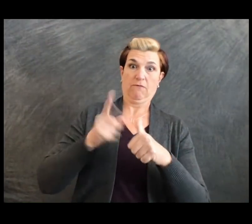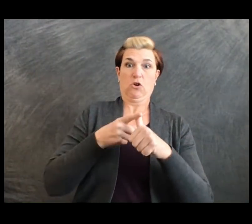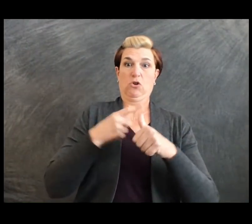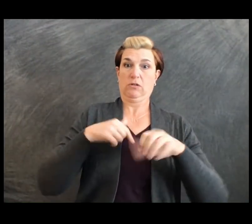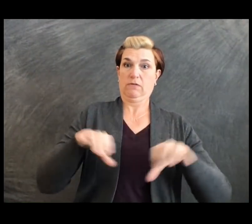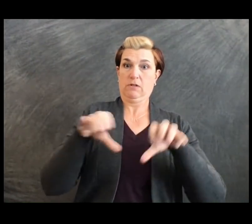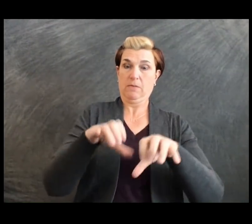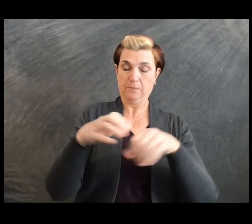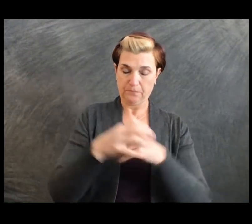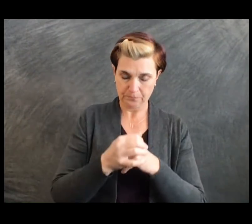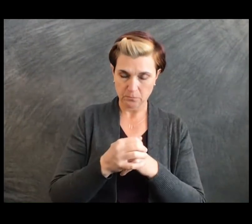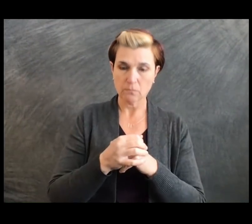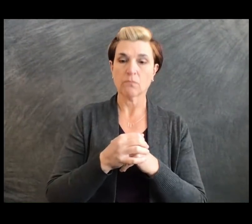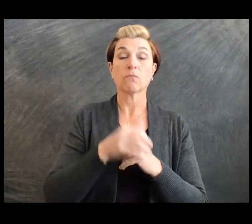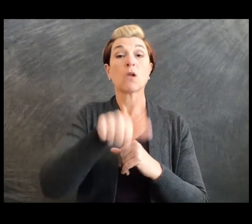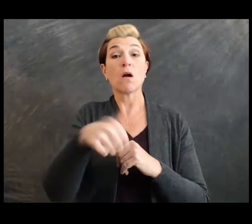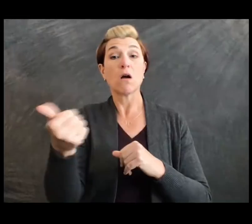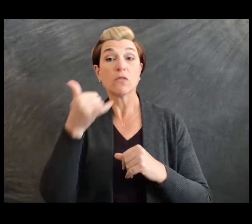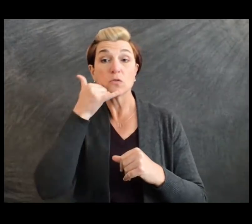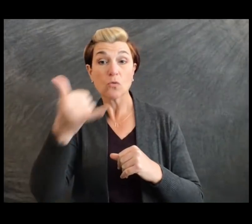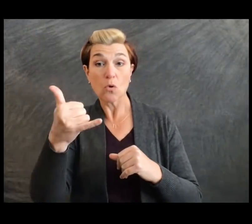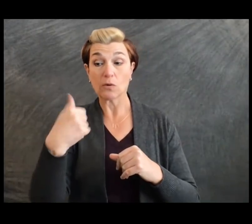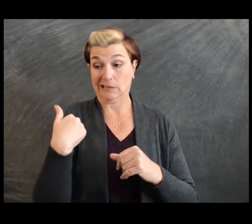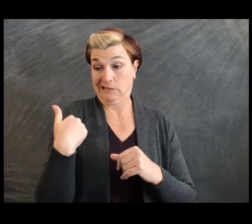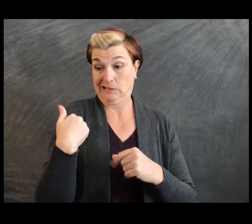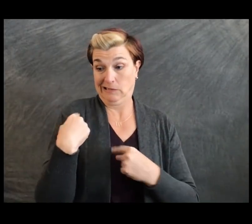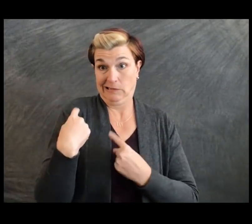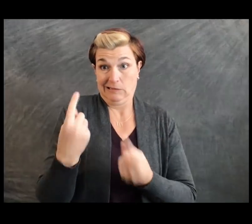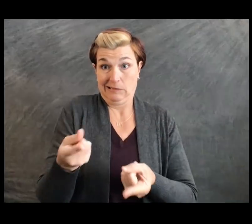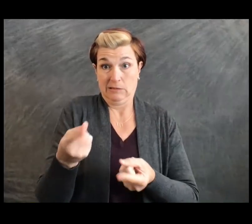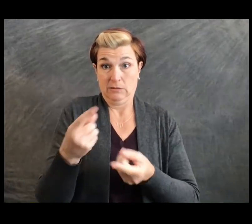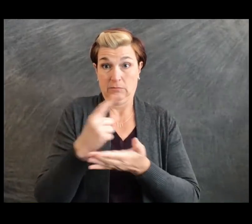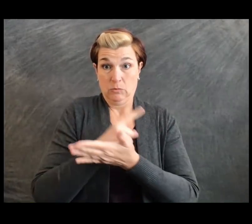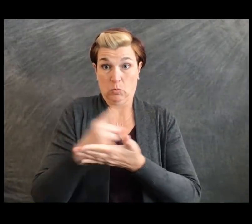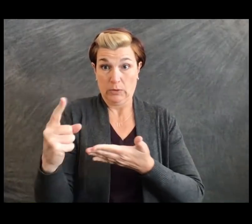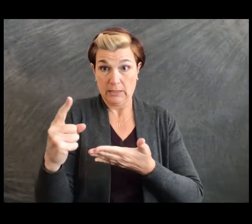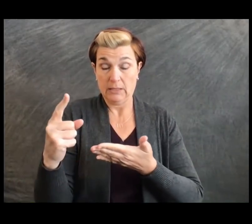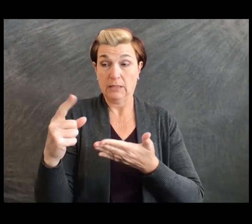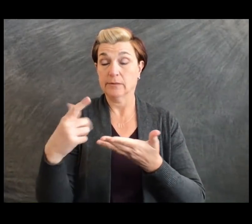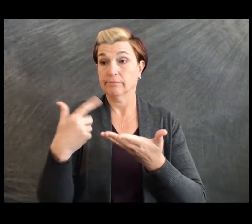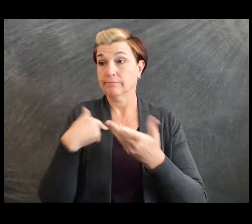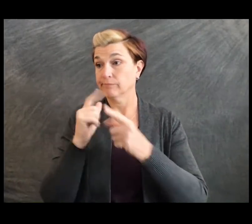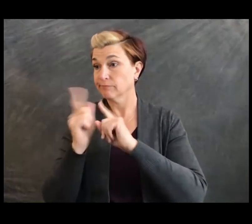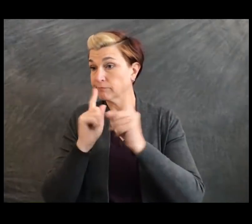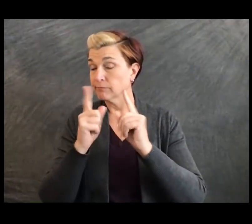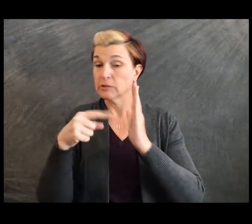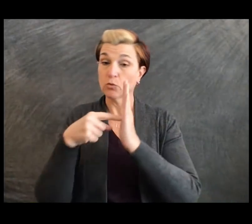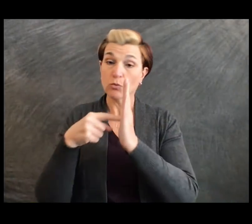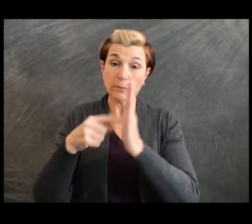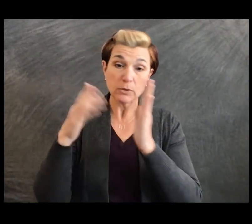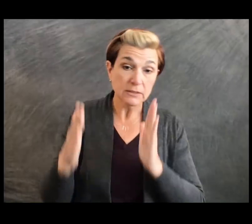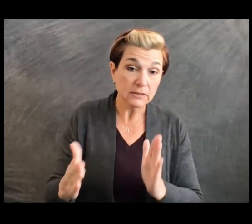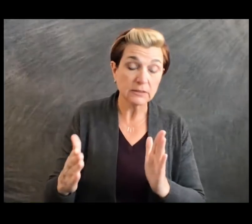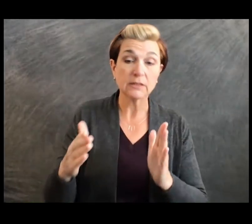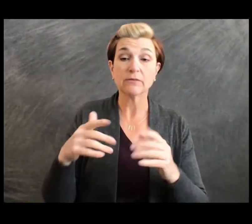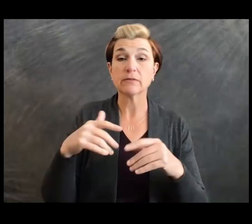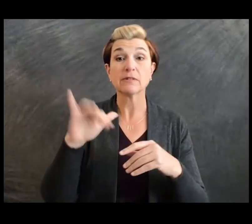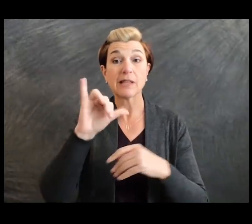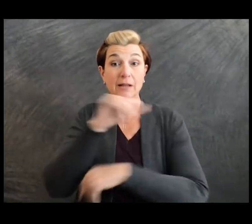with all sorts of representatives and systems like the hospital system we